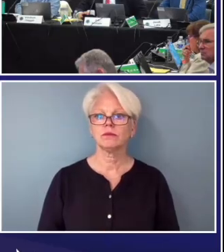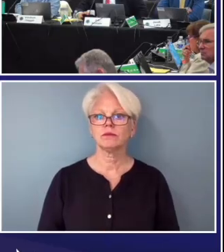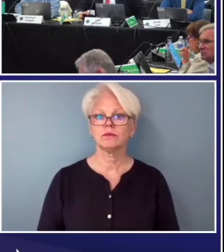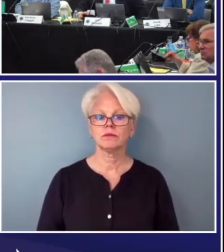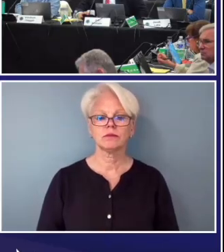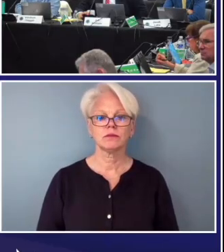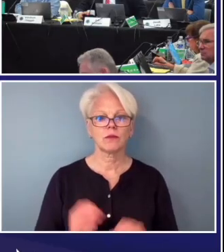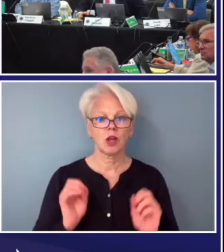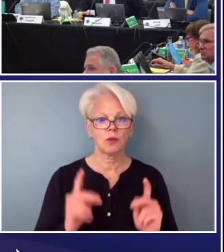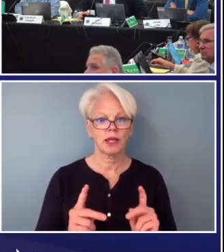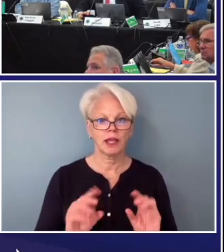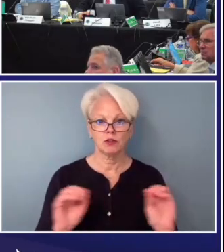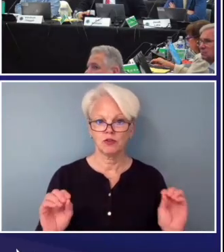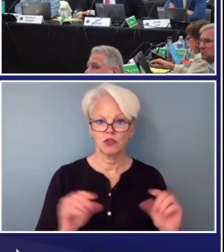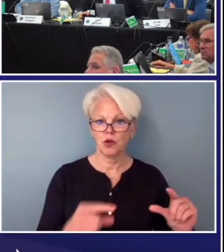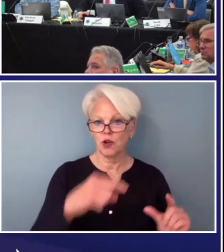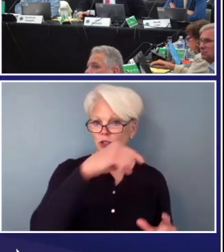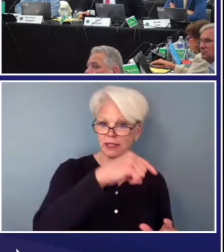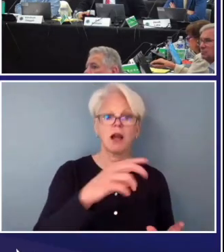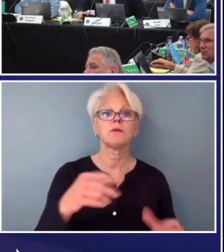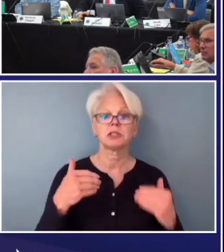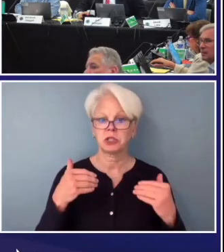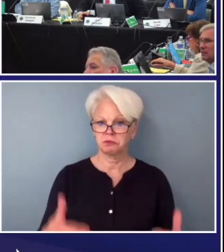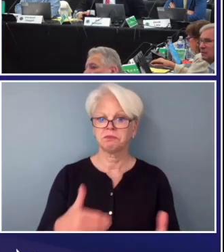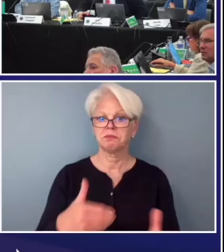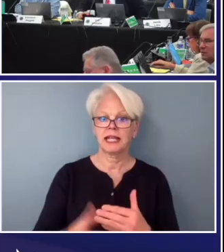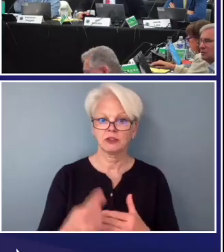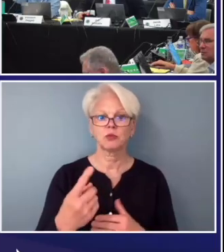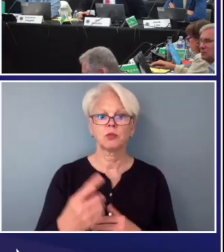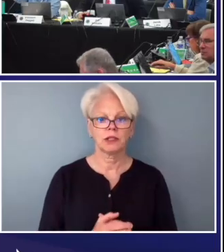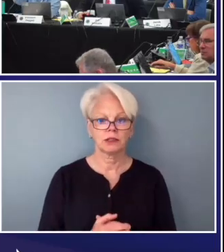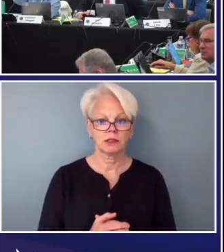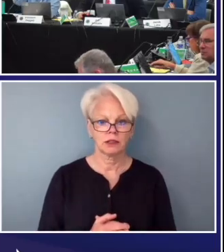Okay, so you no cards on that one? We will next one? Whoops, I think those are within 30 days above you. Nicole.